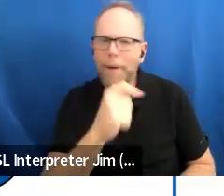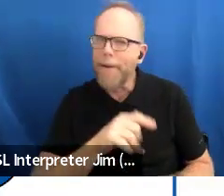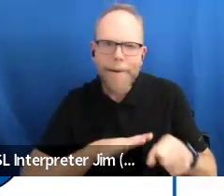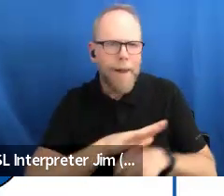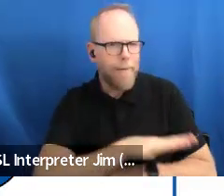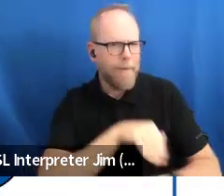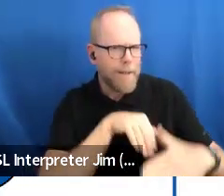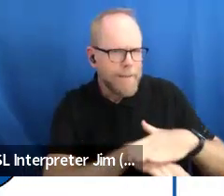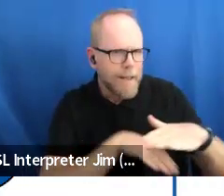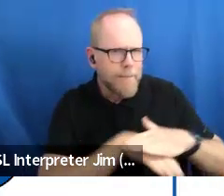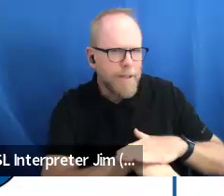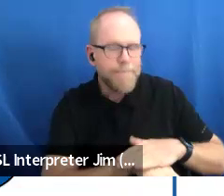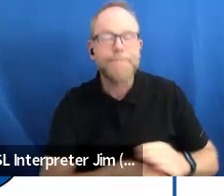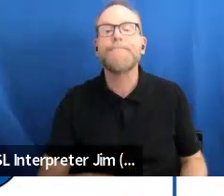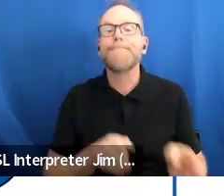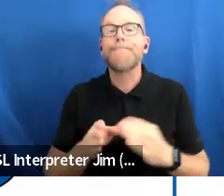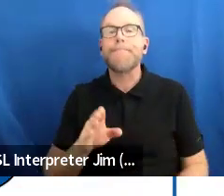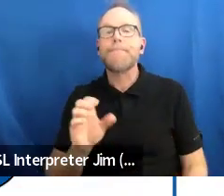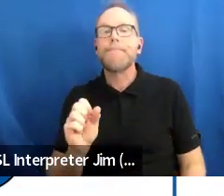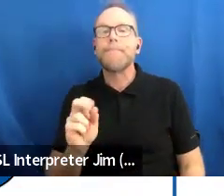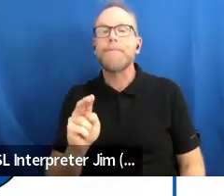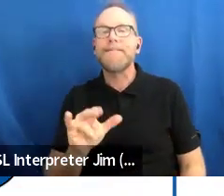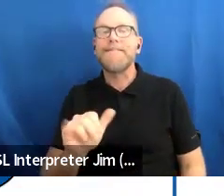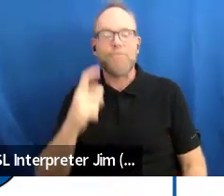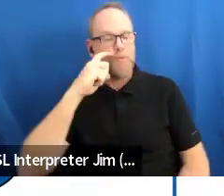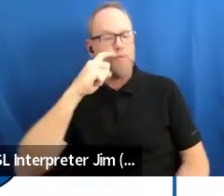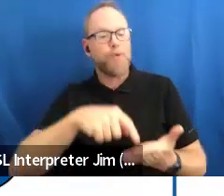the chat about where this photo was taken. This was in Denver.